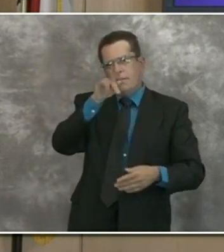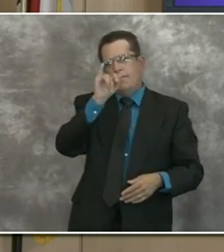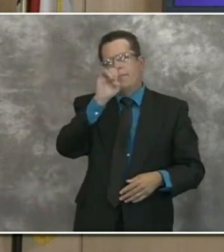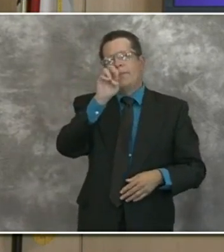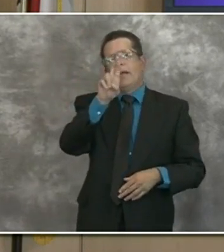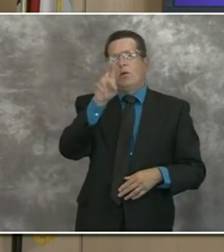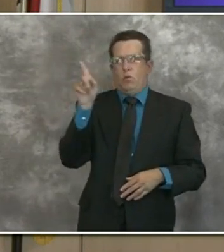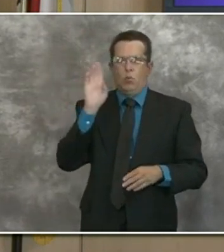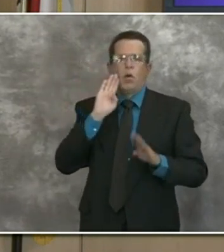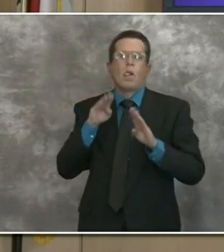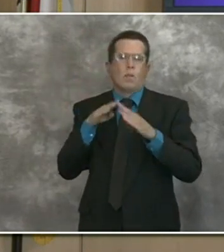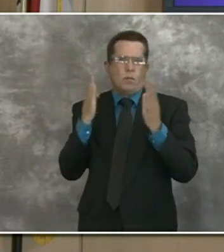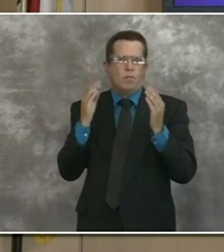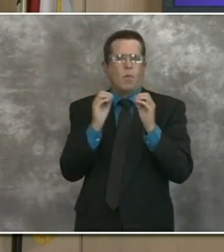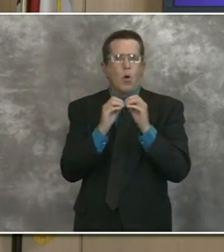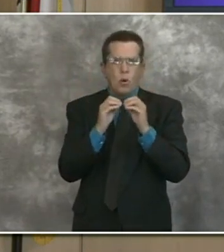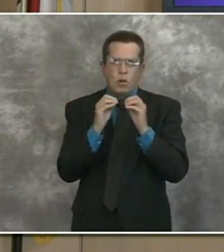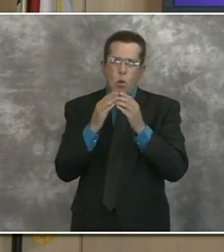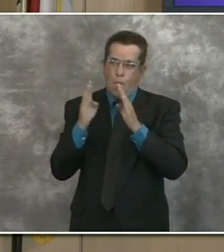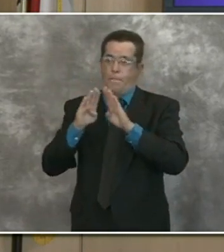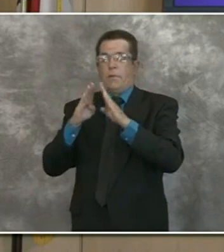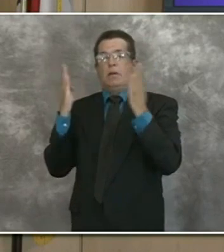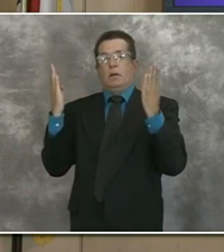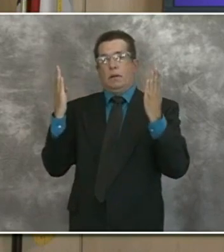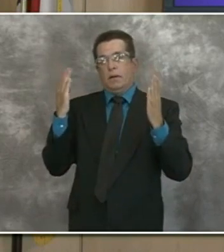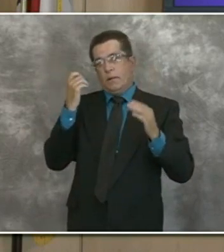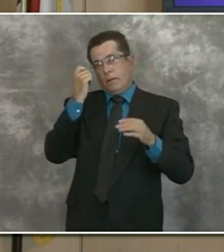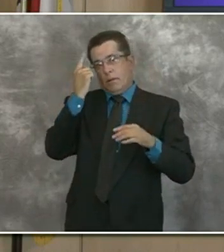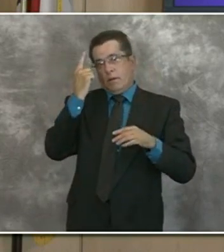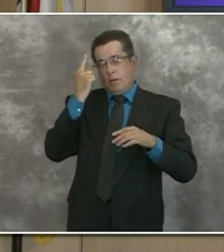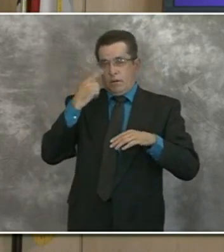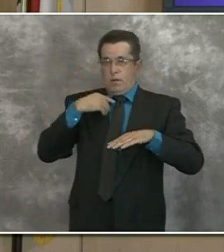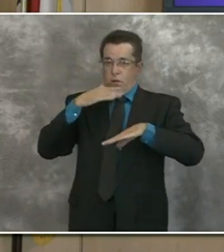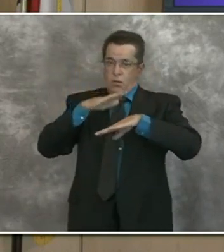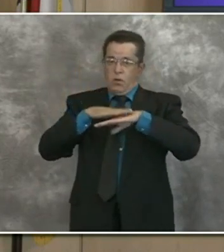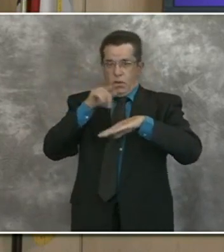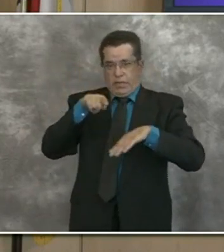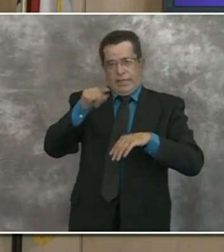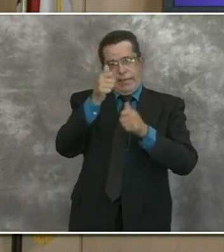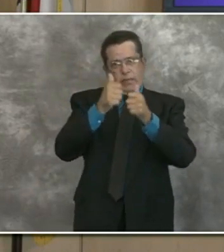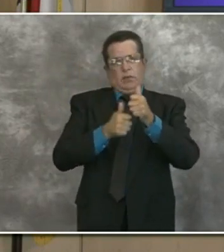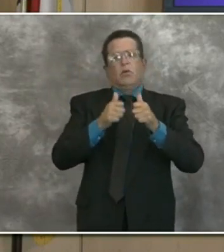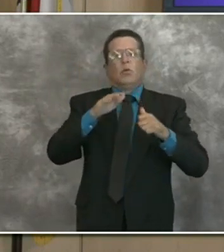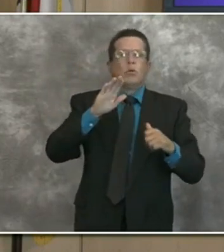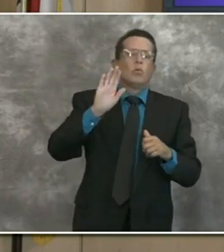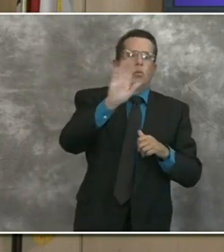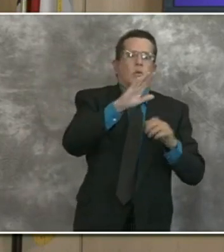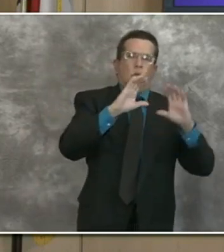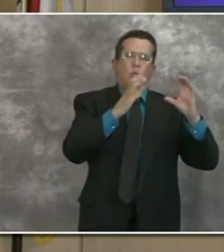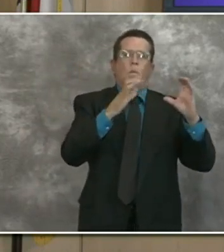BEACH. ADDITIONALLY LOCAL JURISDICTIONS WE'LL HAVE THE ABILITY TO OPEN UP BEACH PARKING LOTS AND PIERS. I HAVE